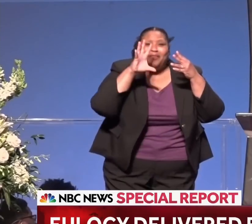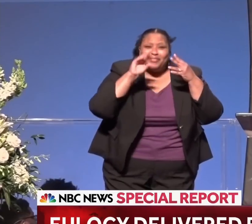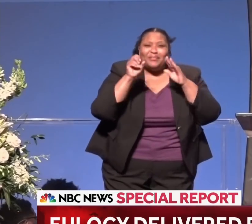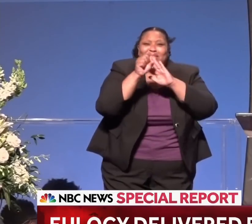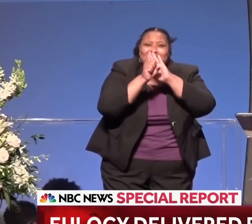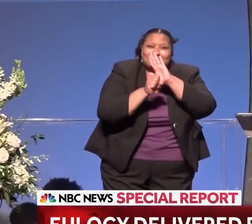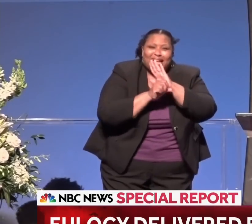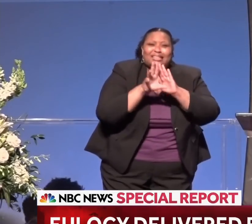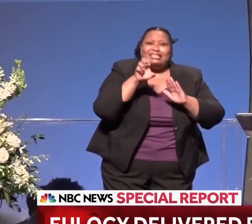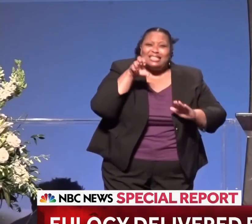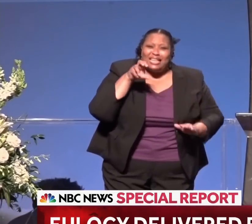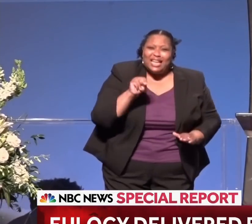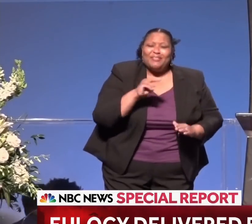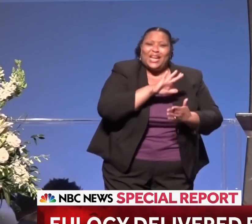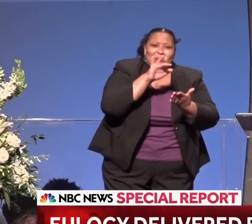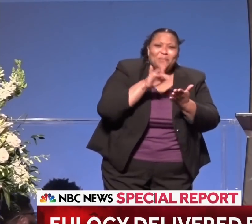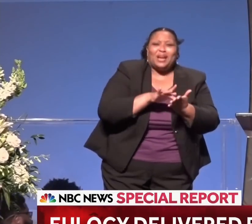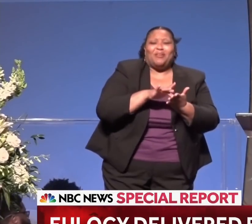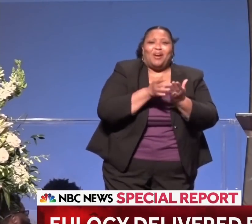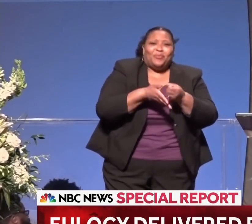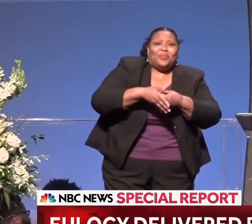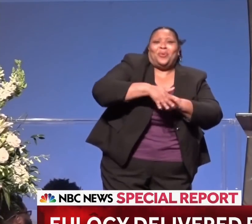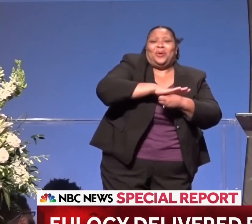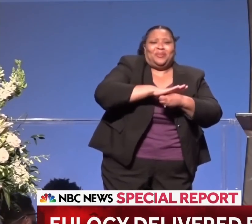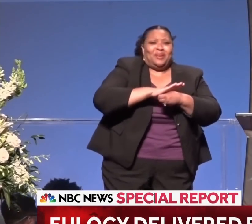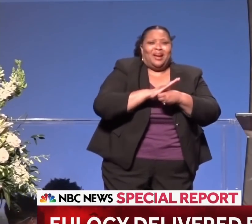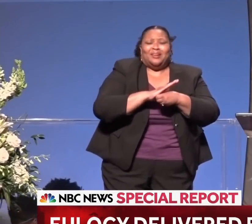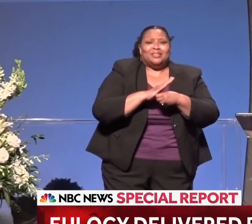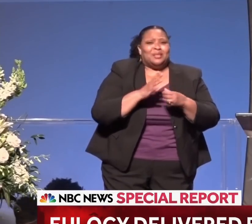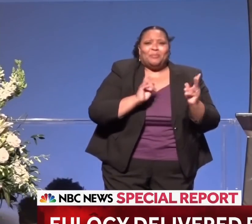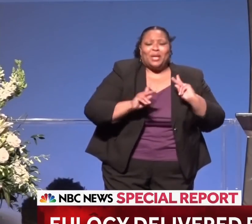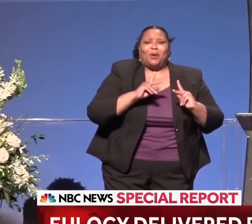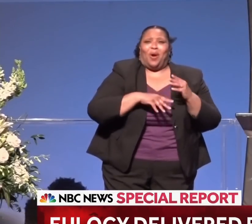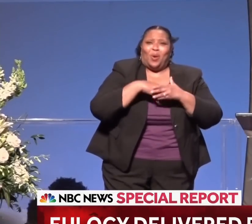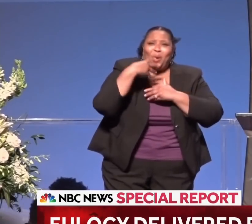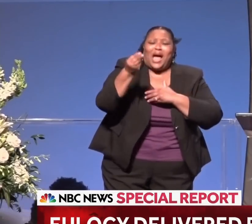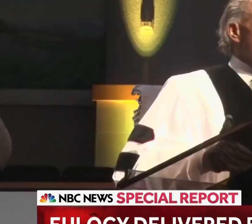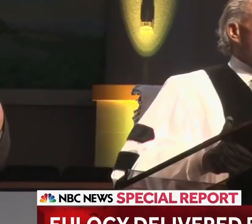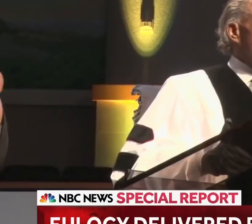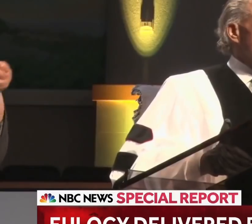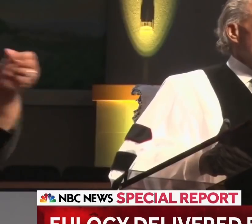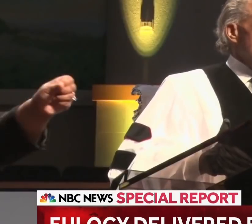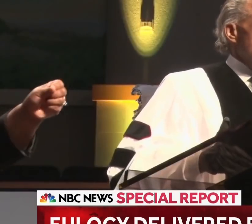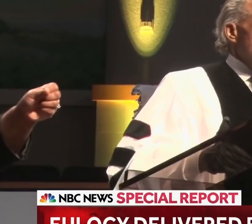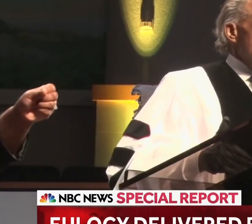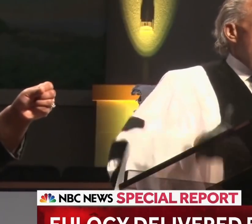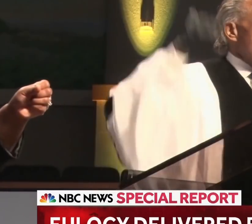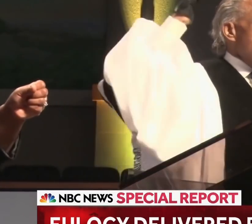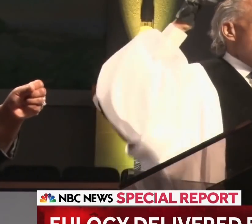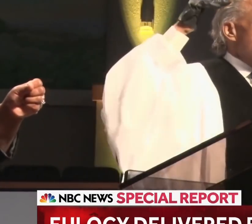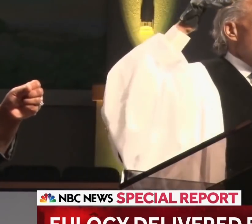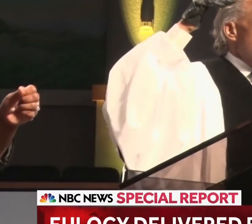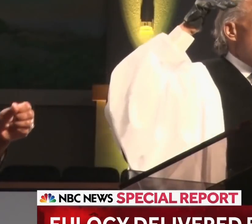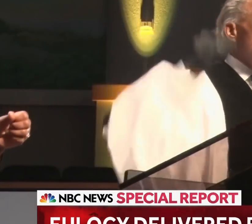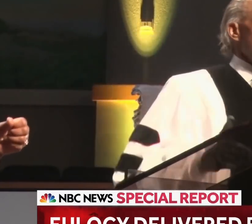AFRICA, YOU TOUCHED THE WORLD IN ENGLAND. YOU TOUCHED EVERY ONE OF THE 50 STATES, EVEN IN A PANDEMIC. STATES, EVEN IN A PANDEMIC.